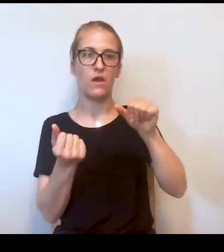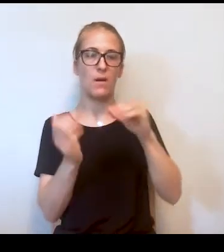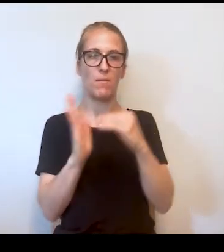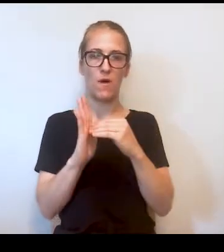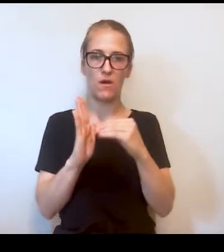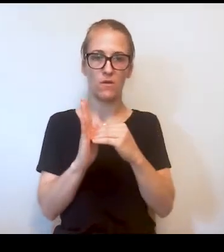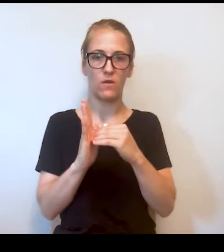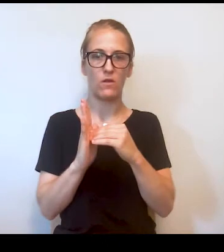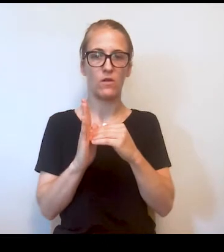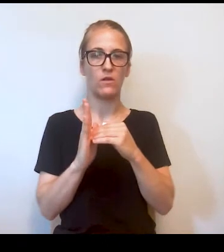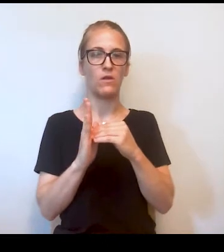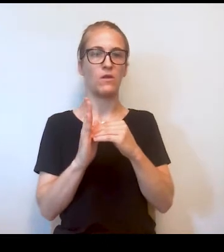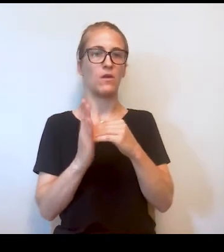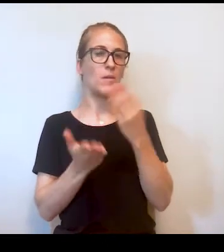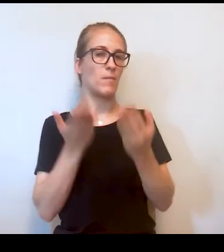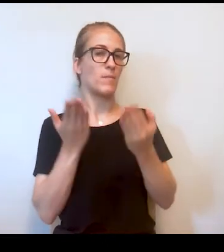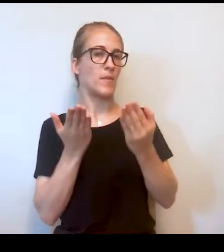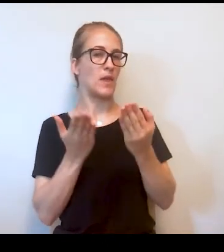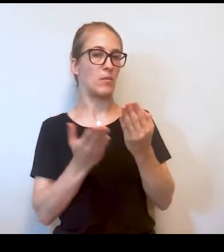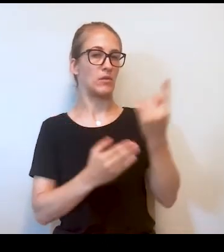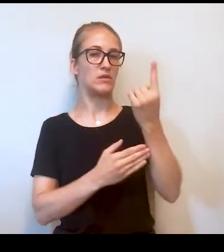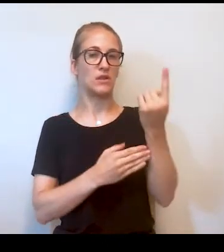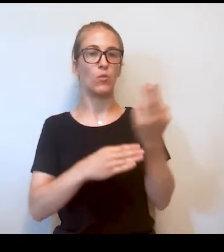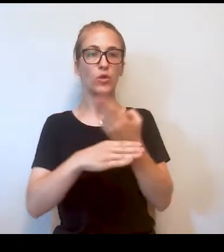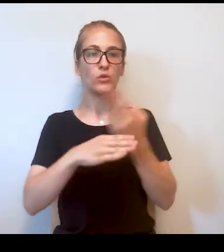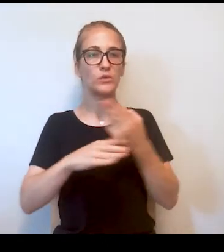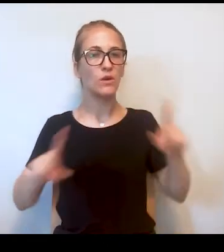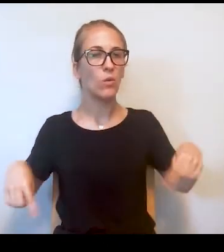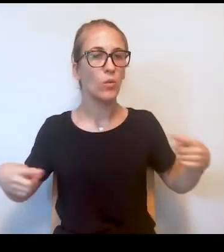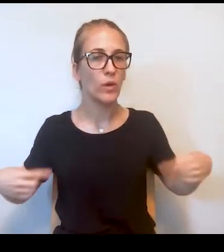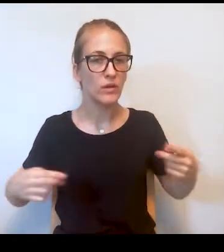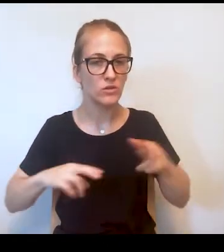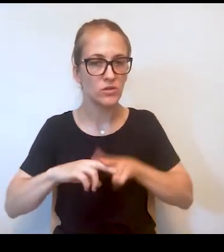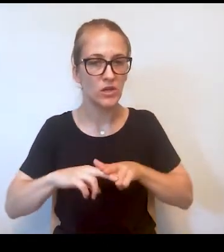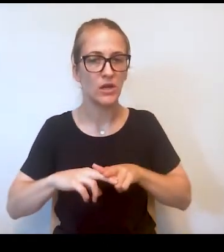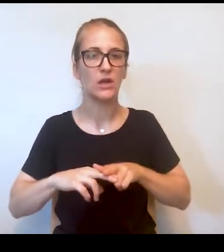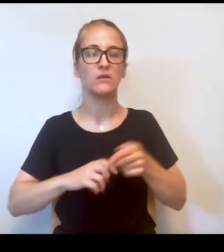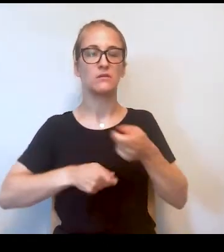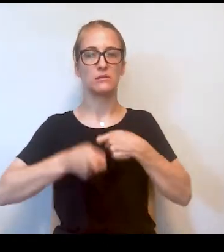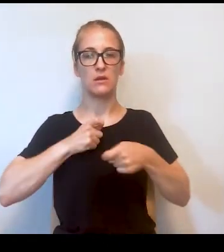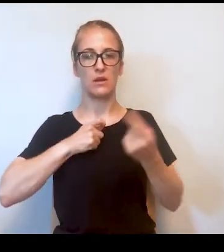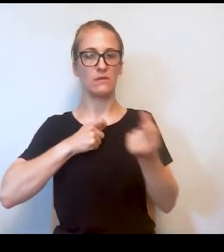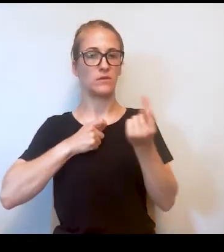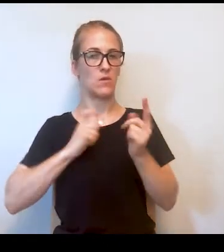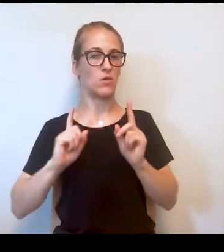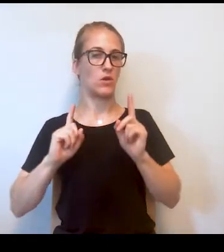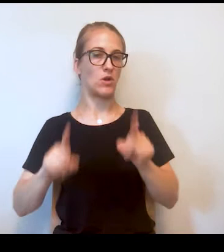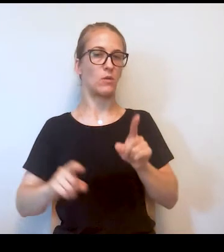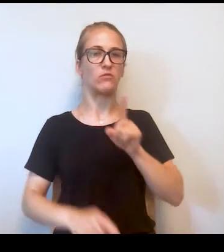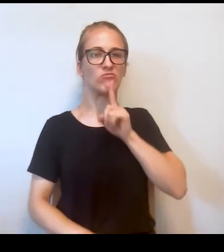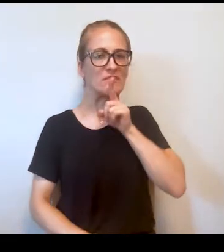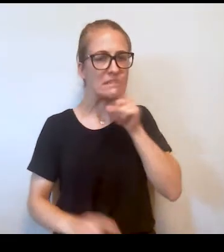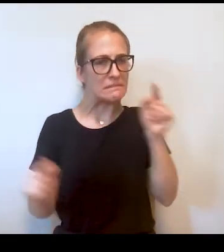And maybe it's someone using a wheelchair instead of someone going through really painful physical therapy